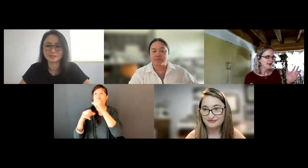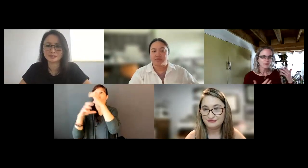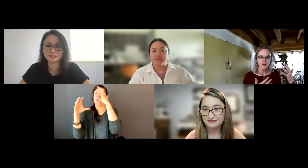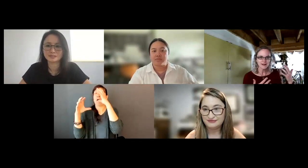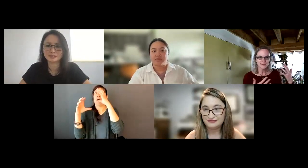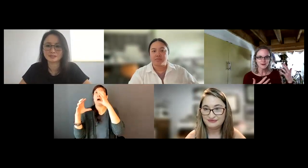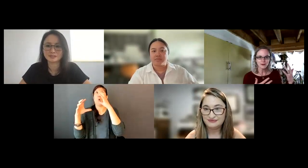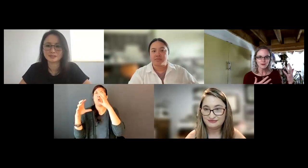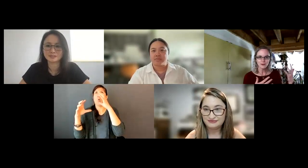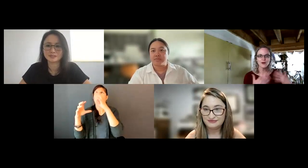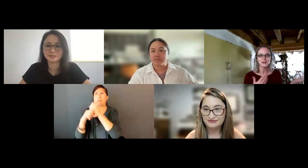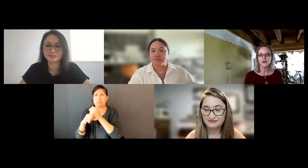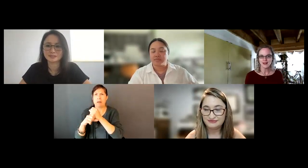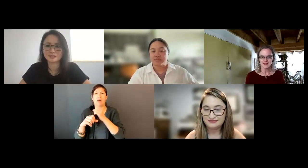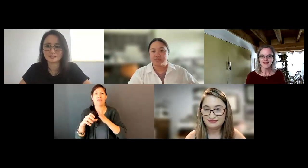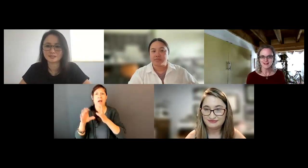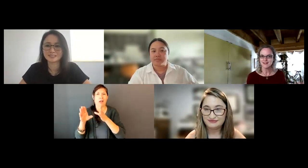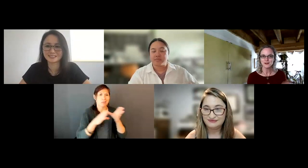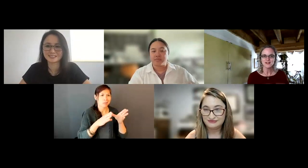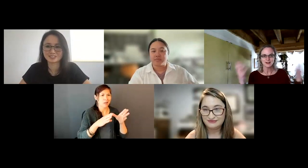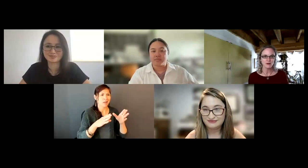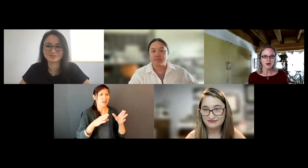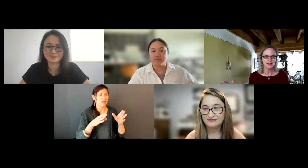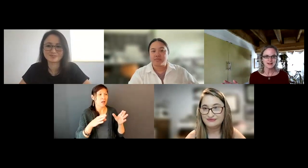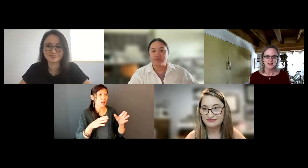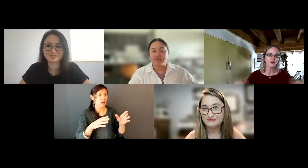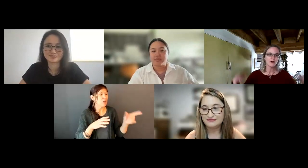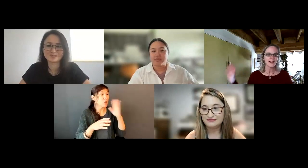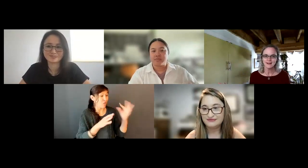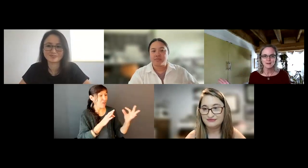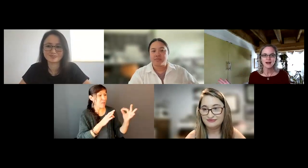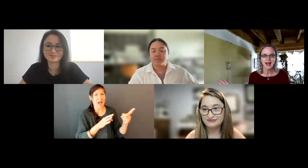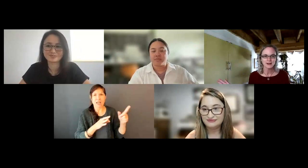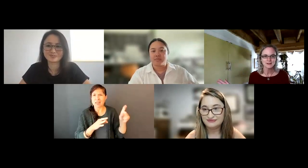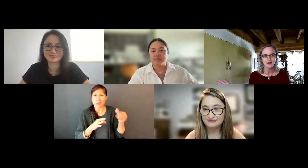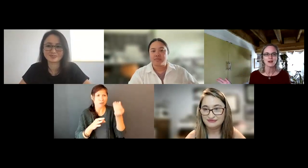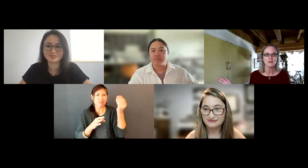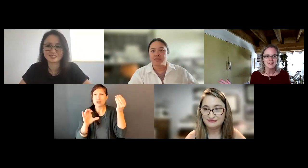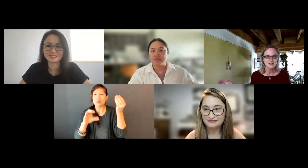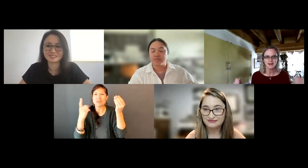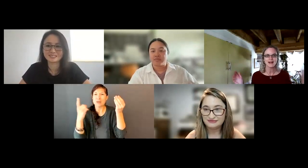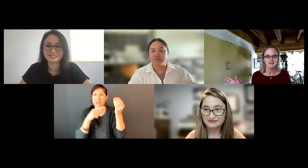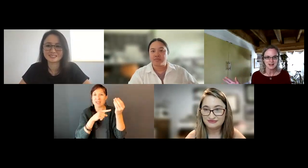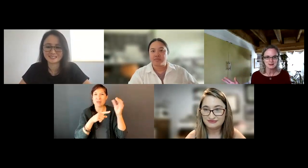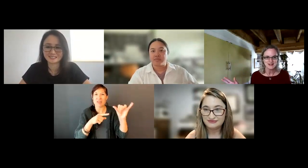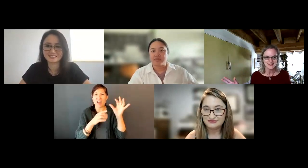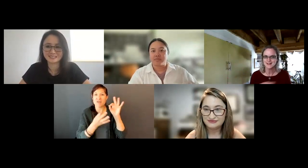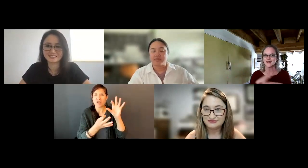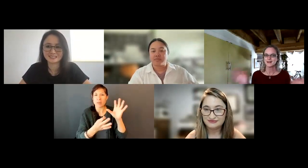"Okay, what do I do with this?" Don't just like drop it and say, "Oh, well I'm not gonna have a clothing business. "I'm not gonna have a fashion business.